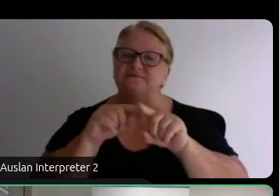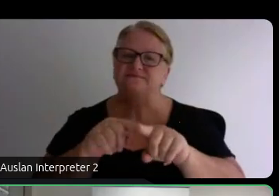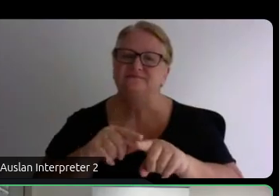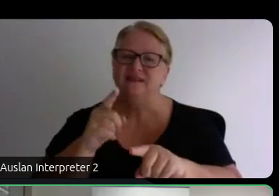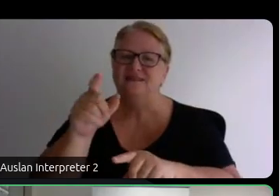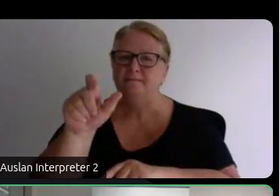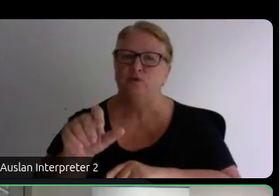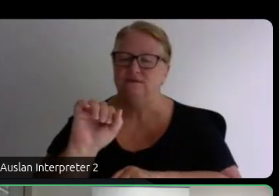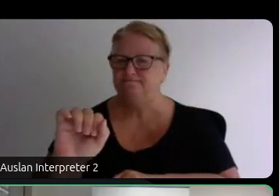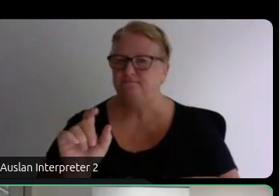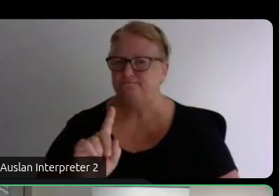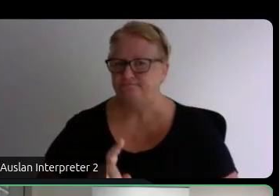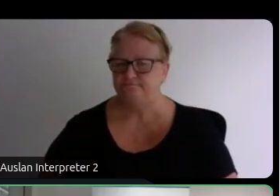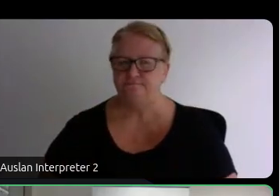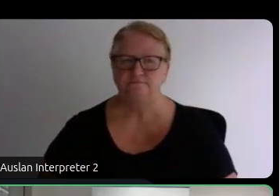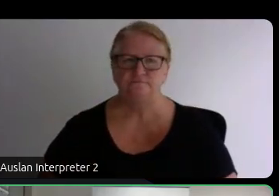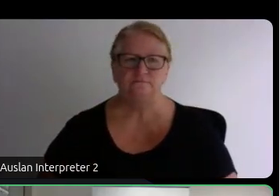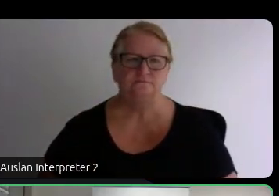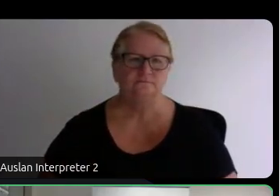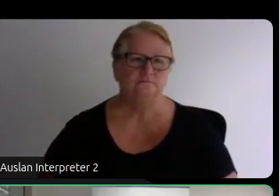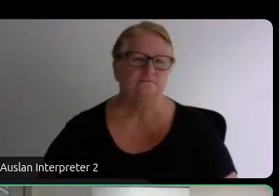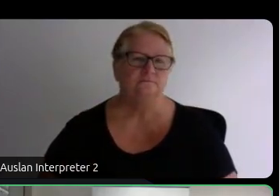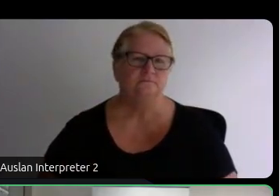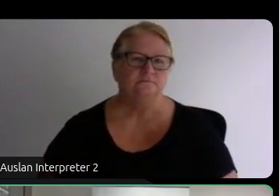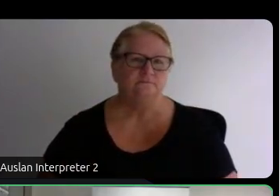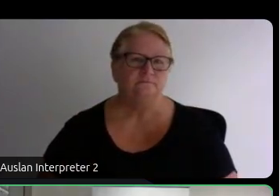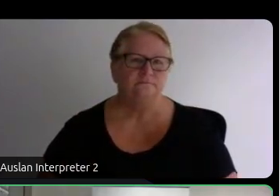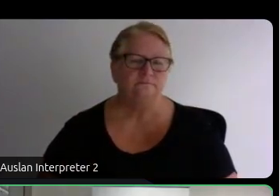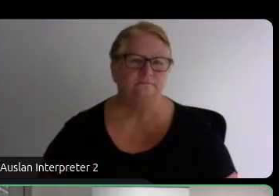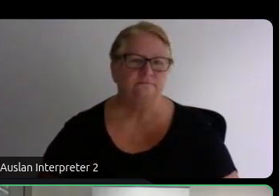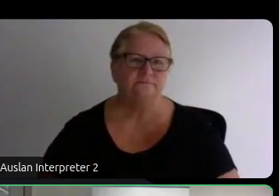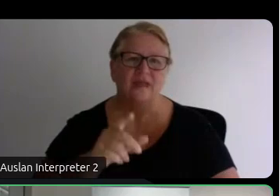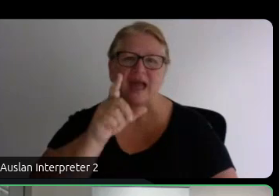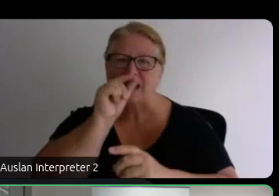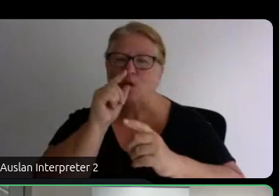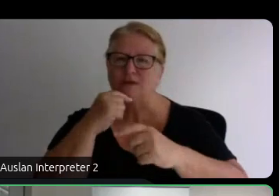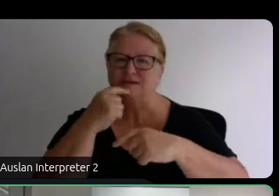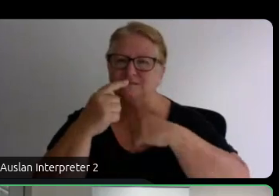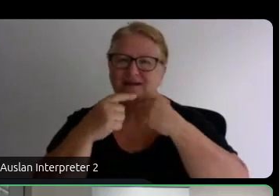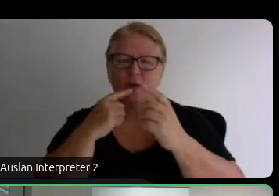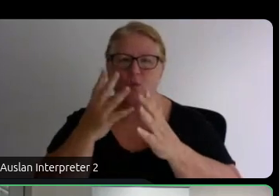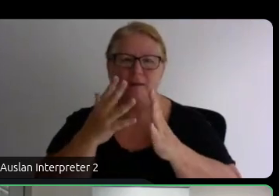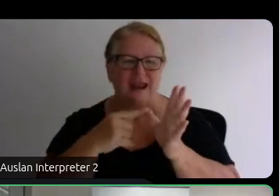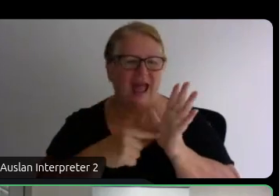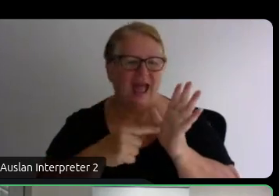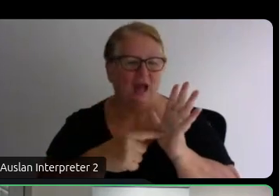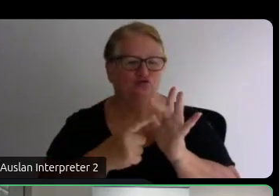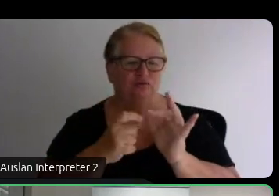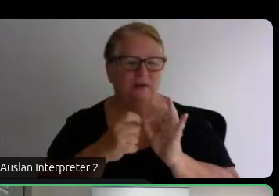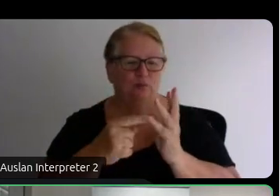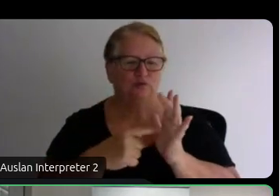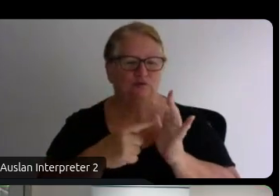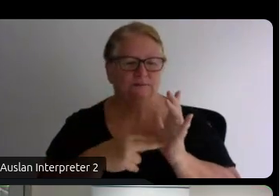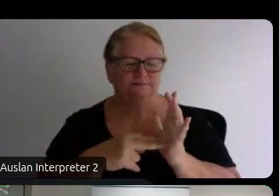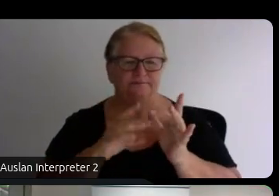have covered this already. Can you explain attribution when it comes to impairments? Um